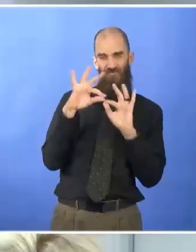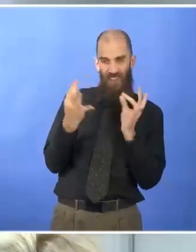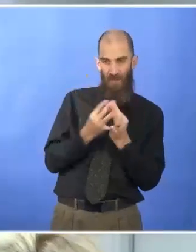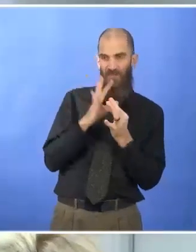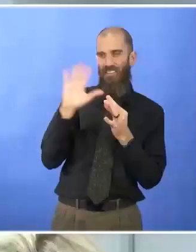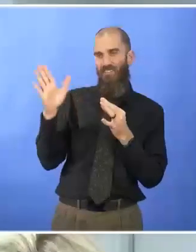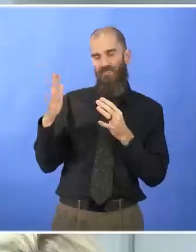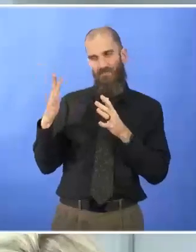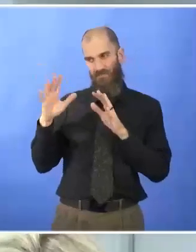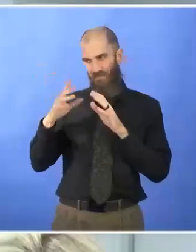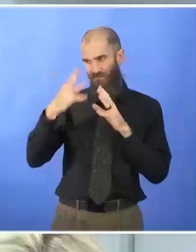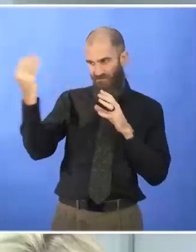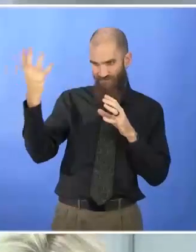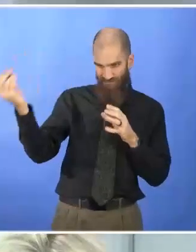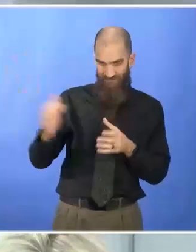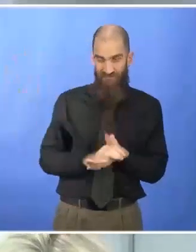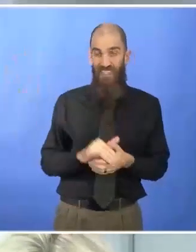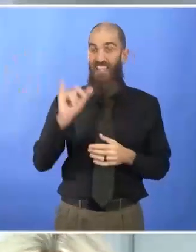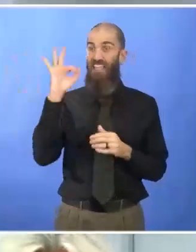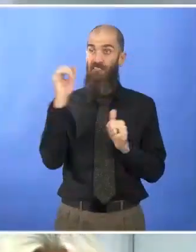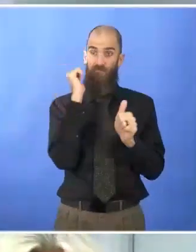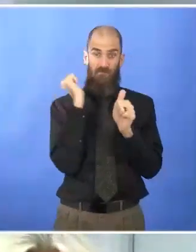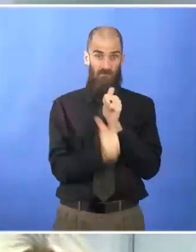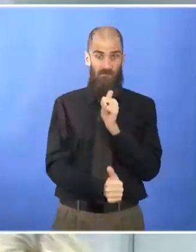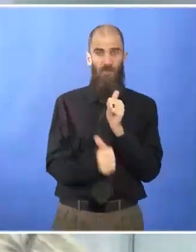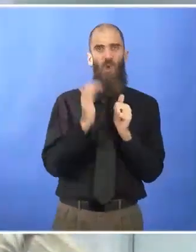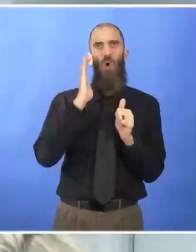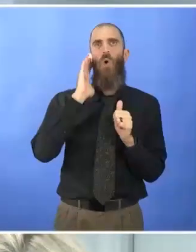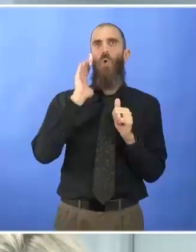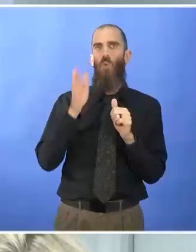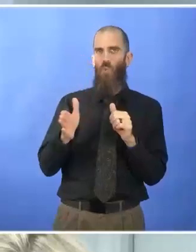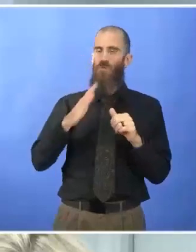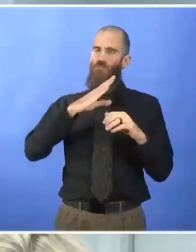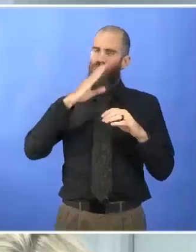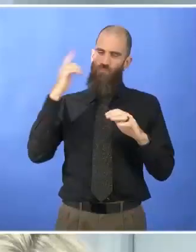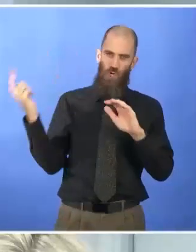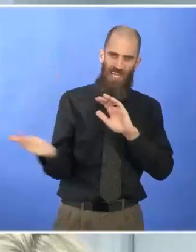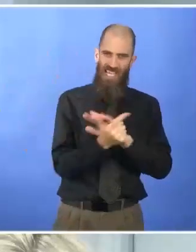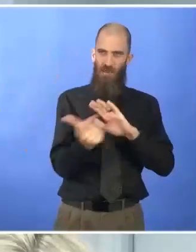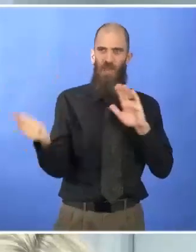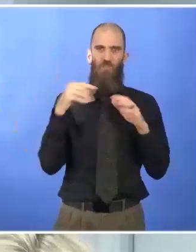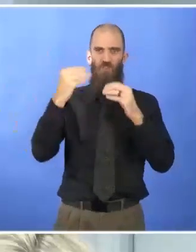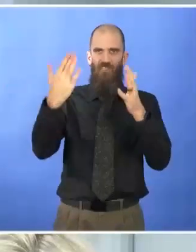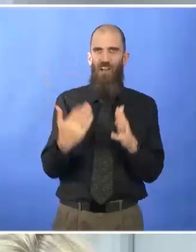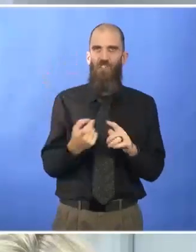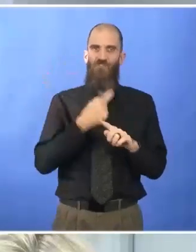THE REPORT AND ORDER, IF